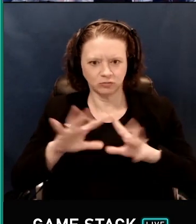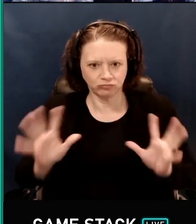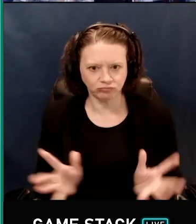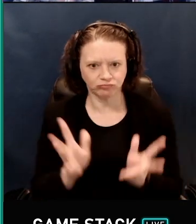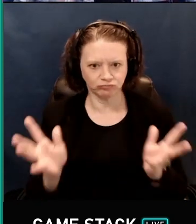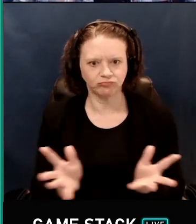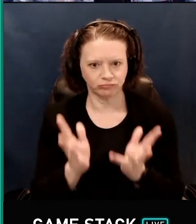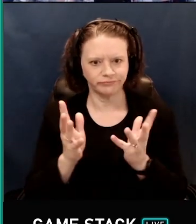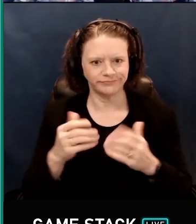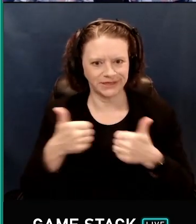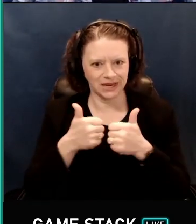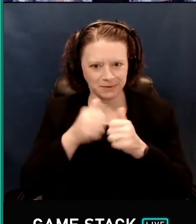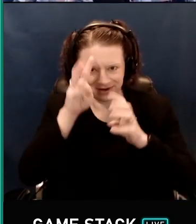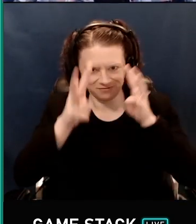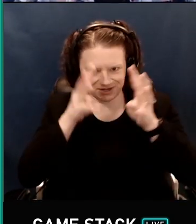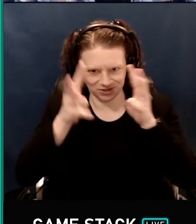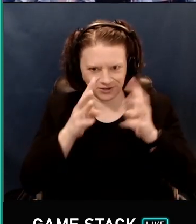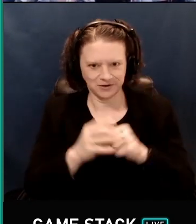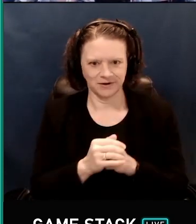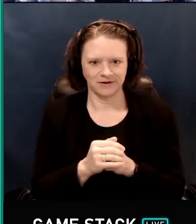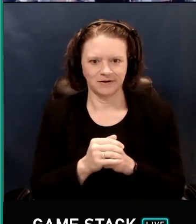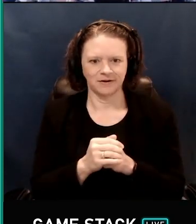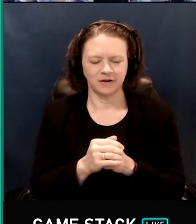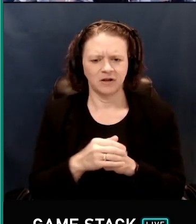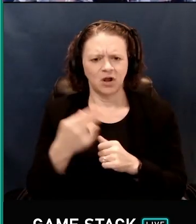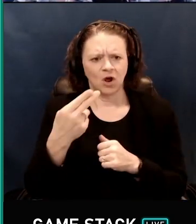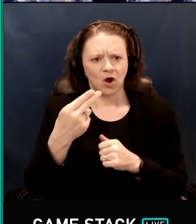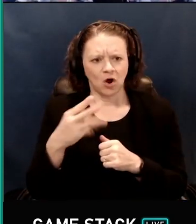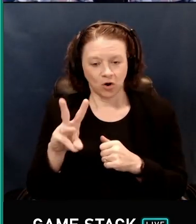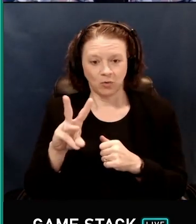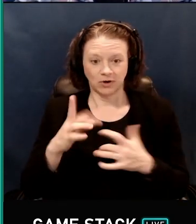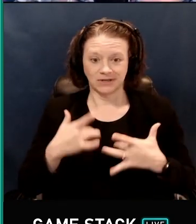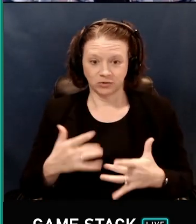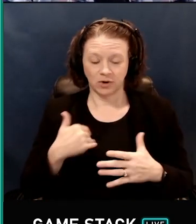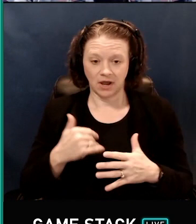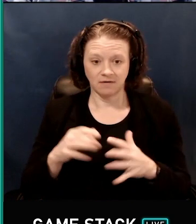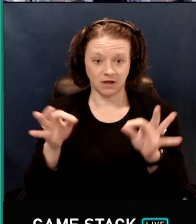there's basically constant competition to continue building the best gaming hardware,